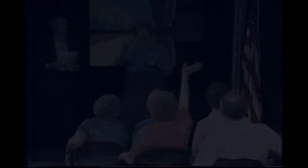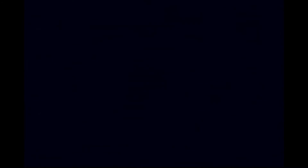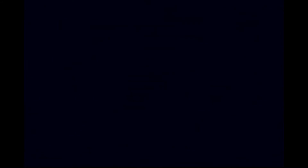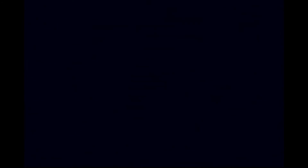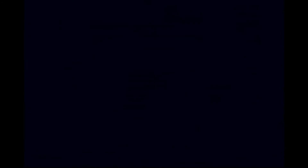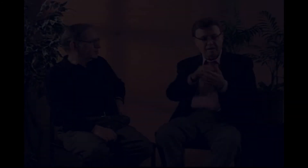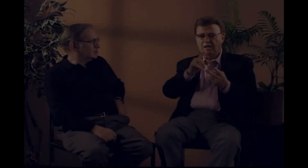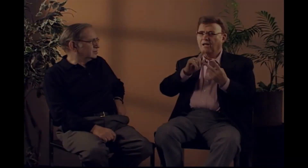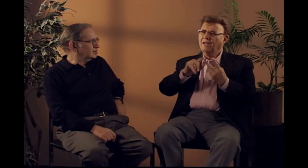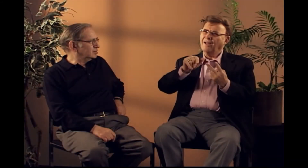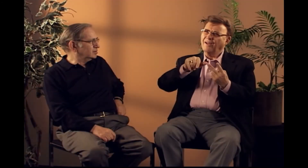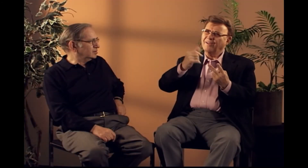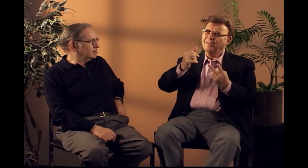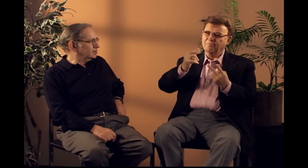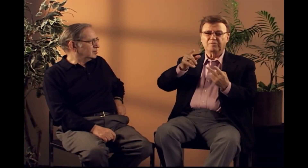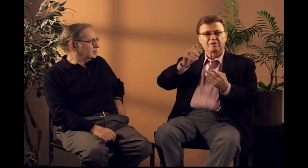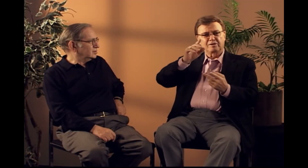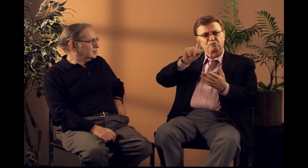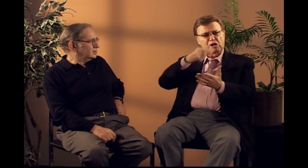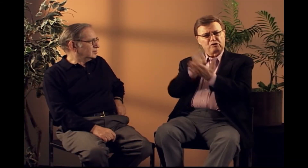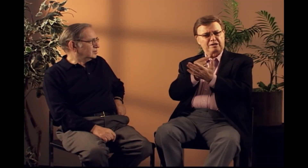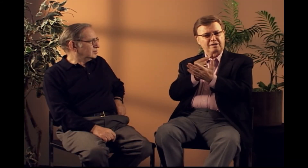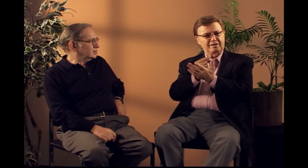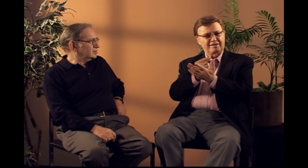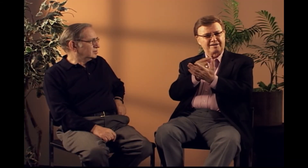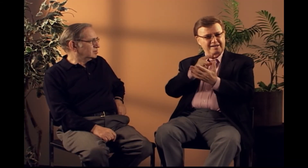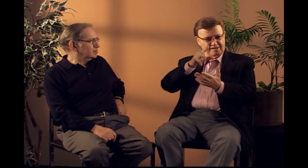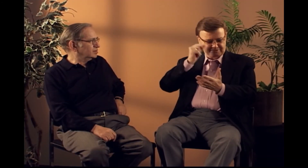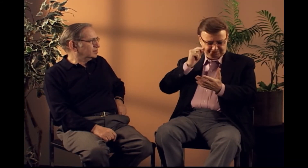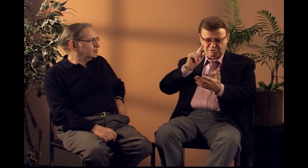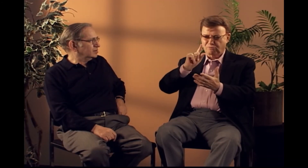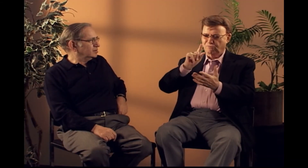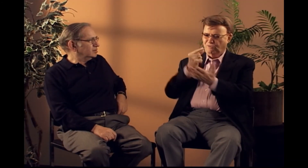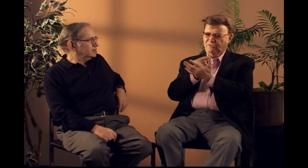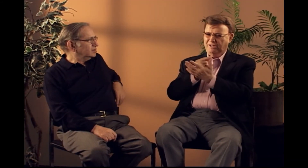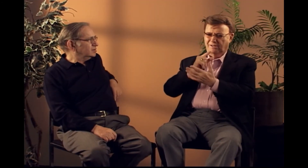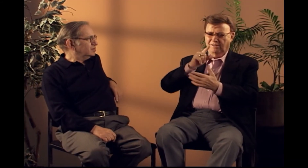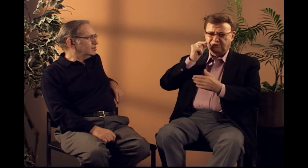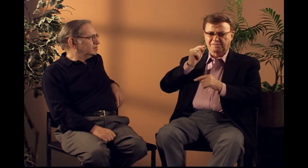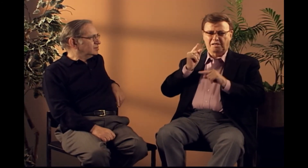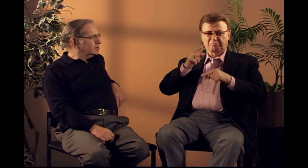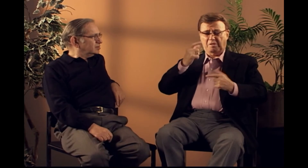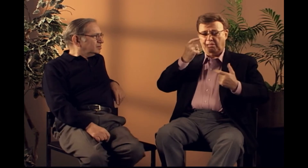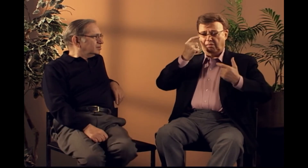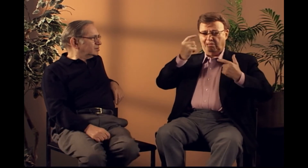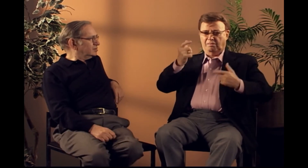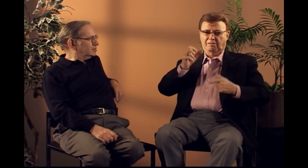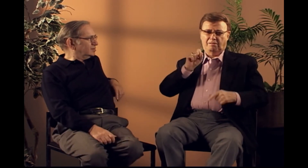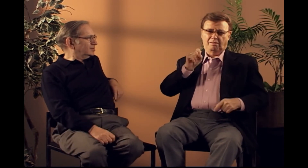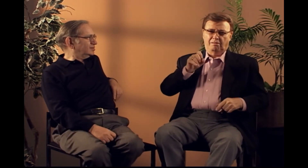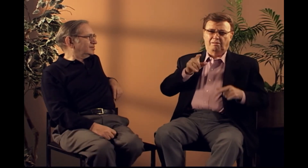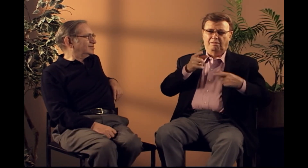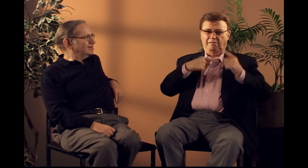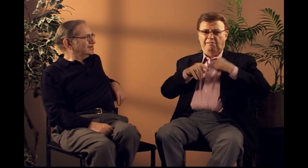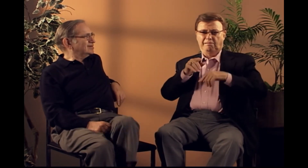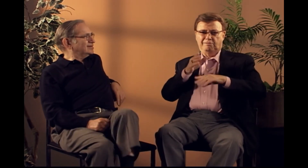Okay, in two weeks, we've got a play. So another one is there was a graduate